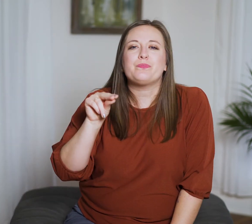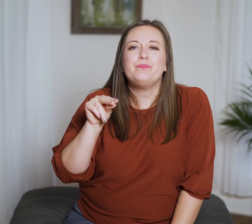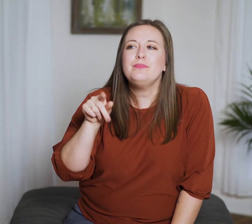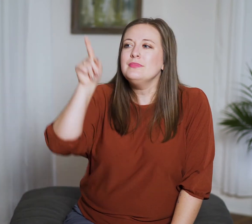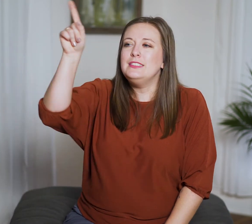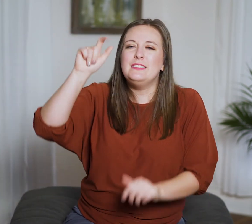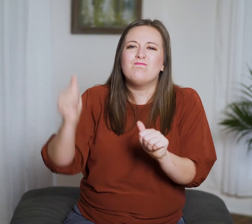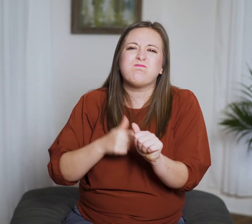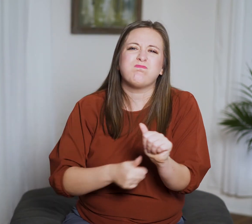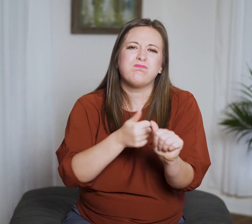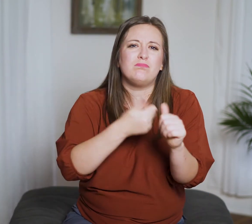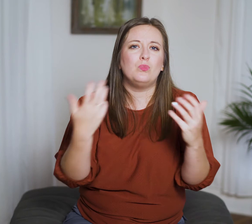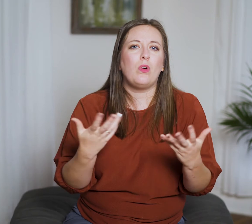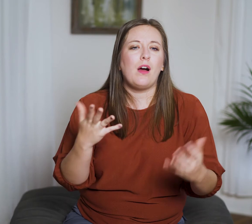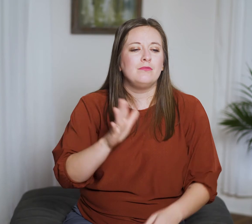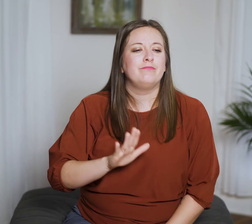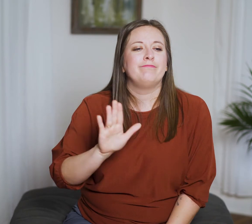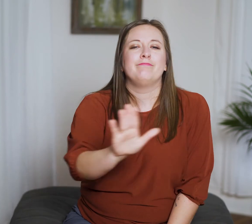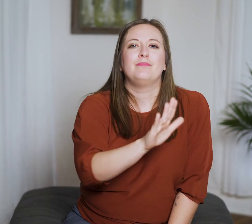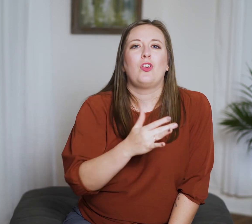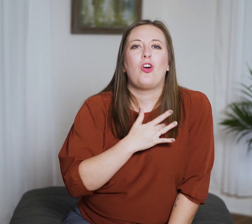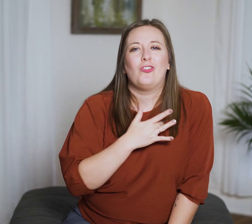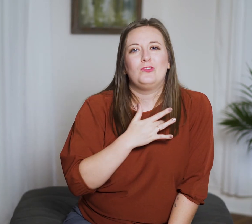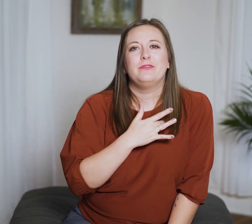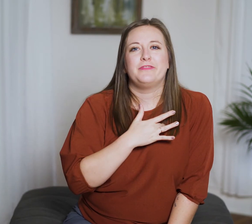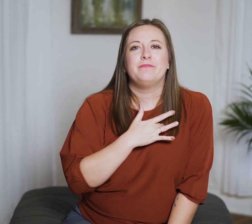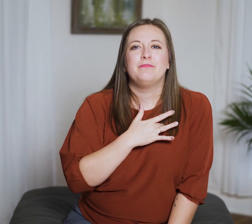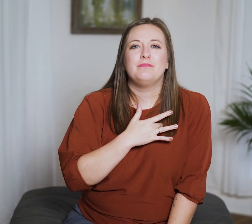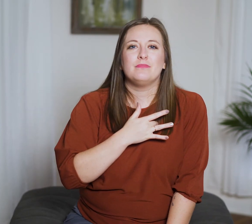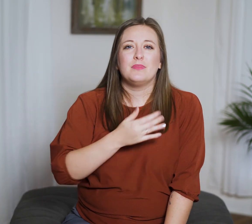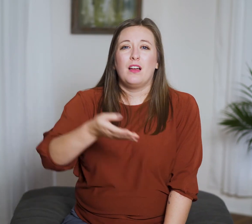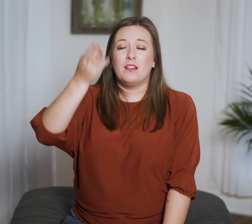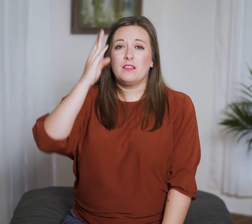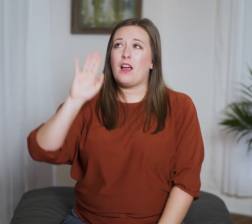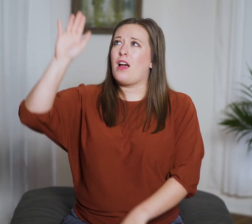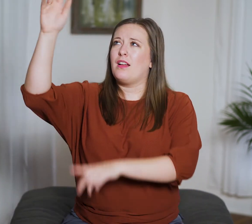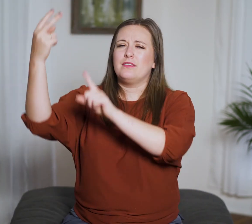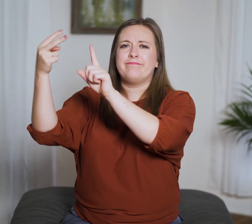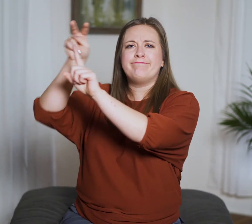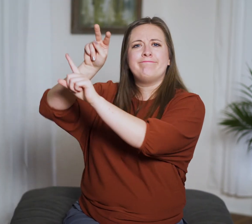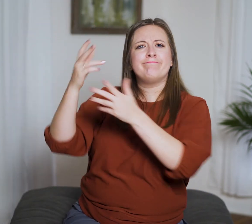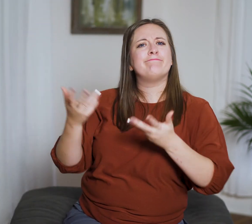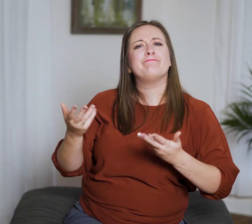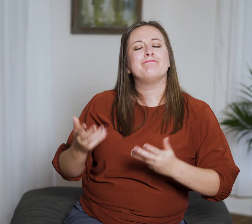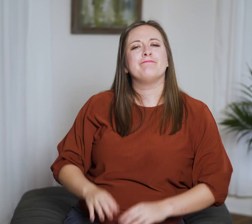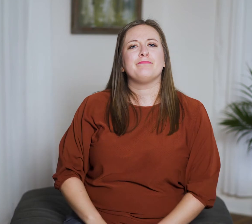He’s after their hearts. The God Shot: